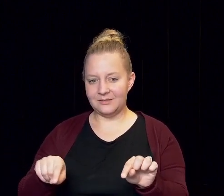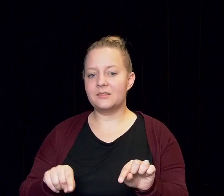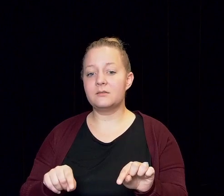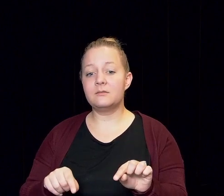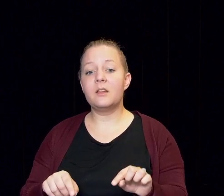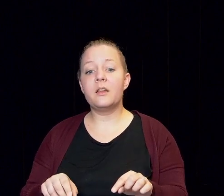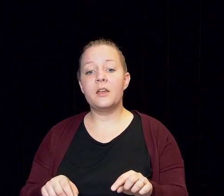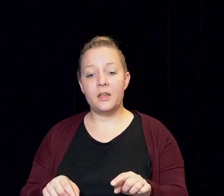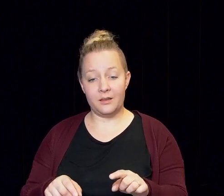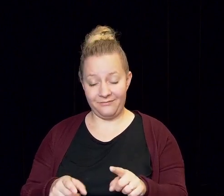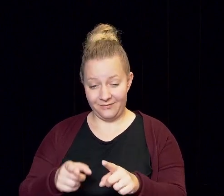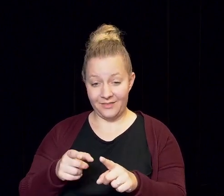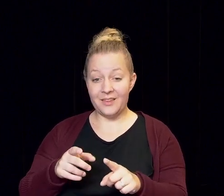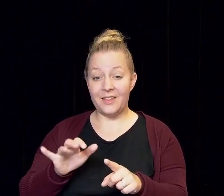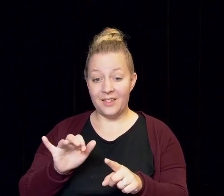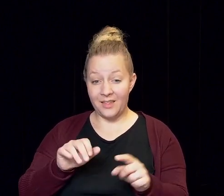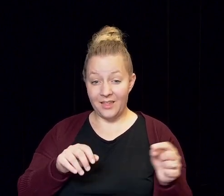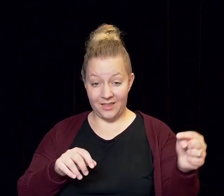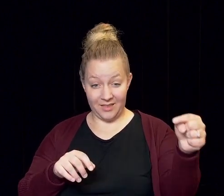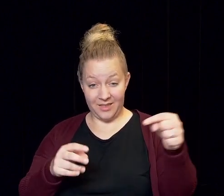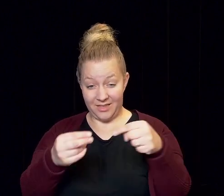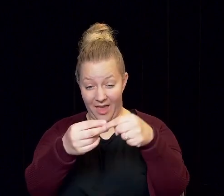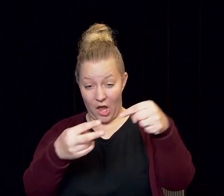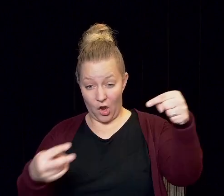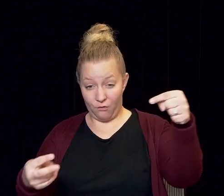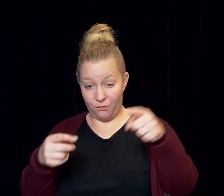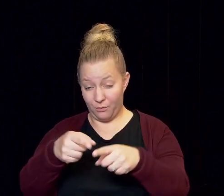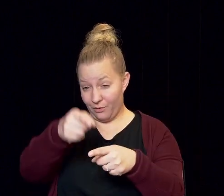And this arrow is pointing to this line that goes up and down and that's what vertical